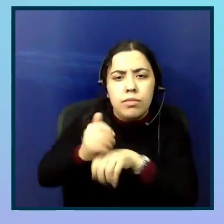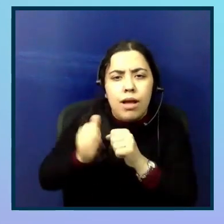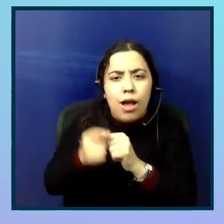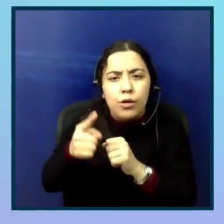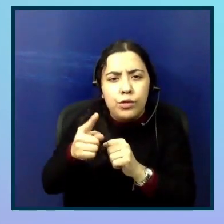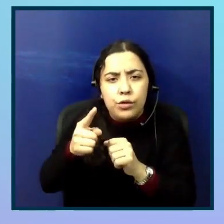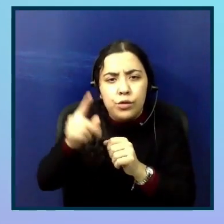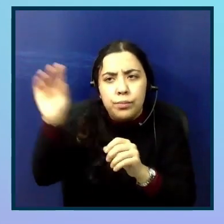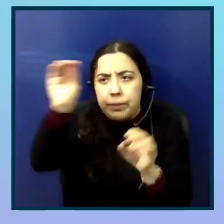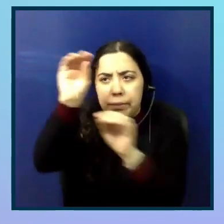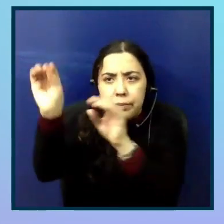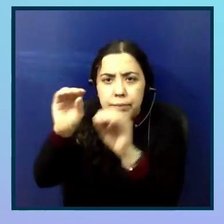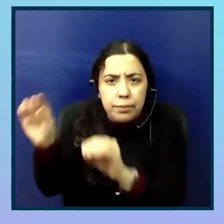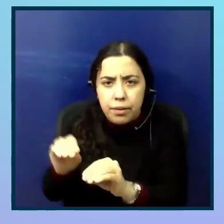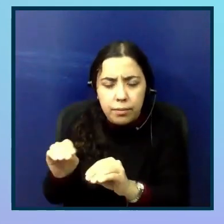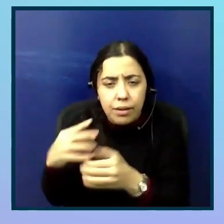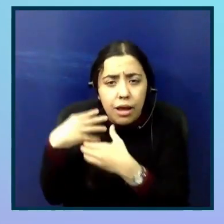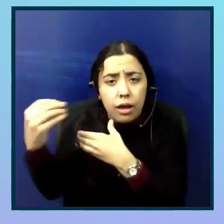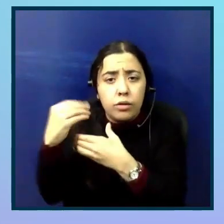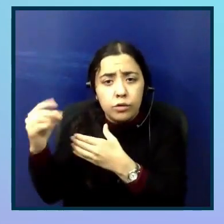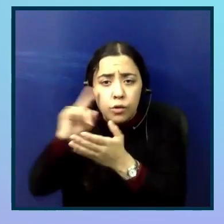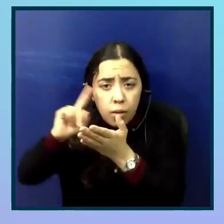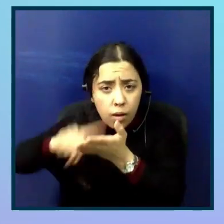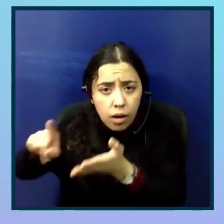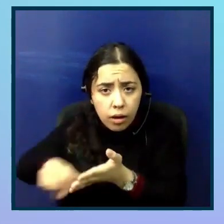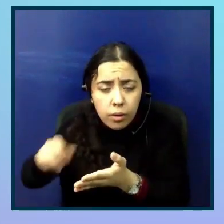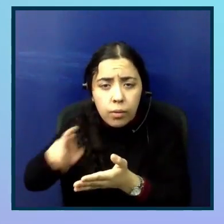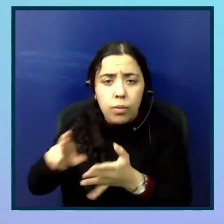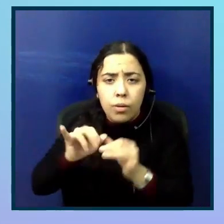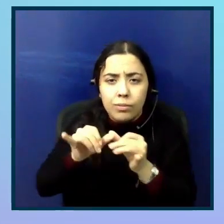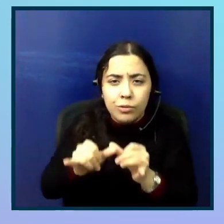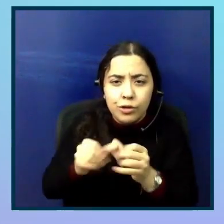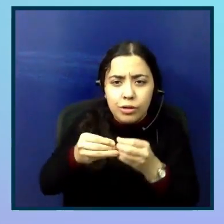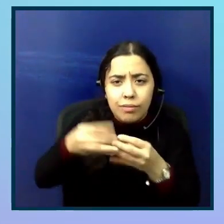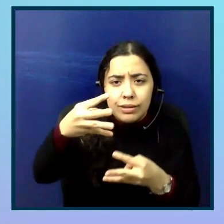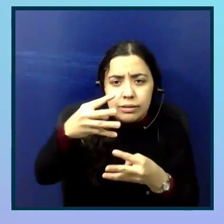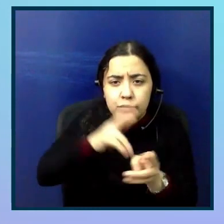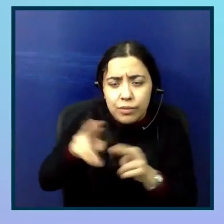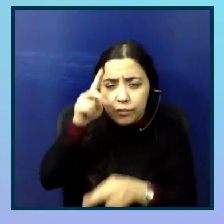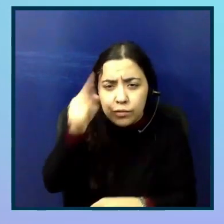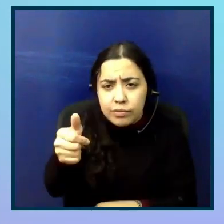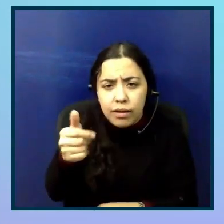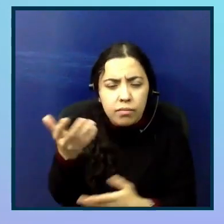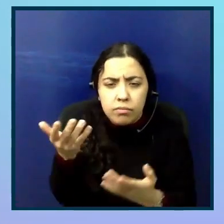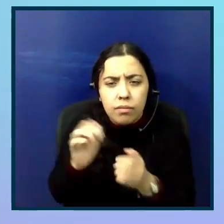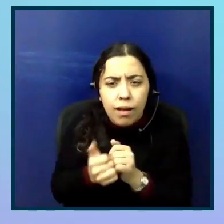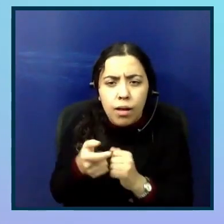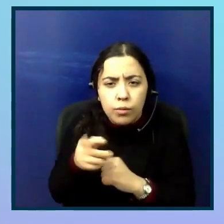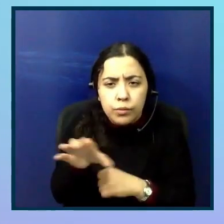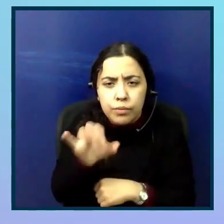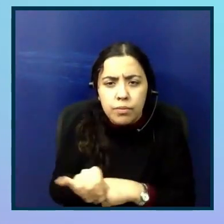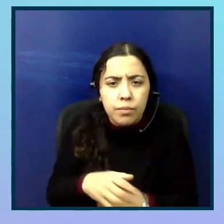or did engineering have a running list for you? Can you speak to that? A lot of work,